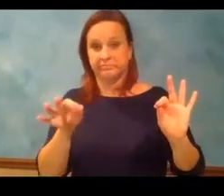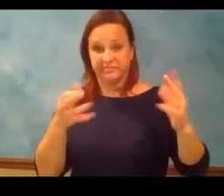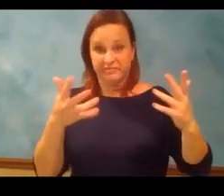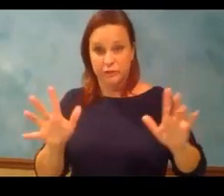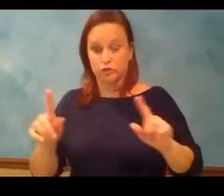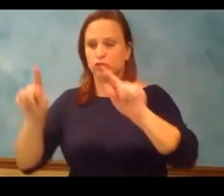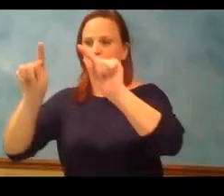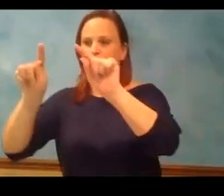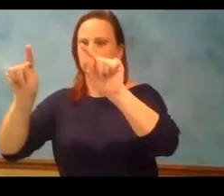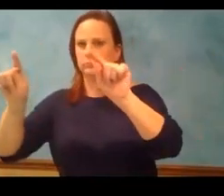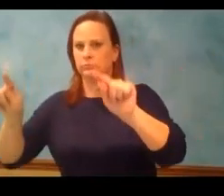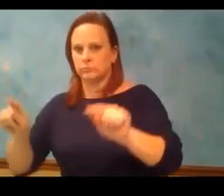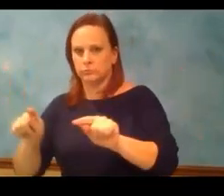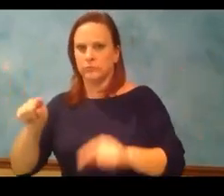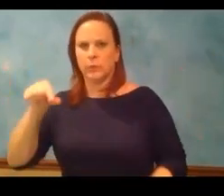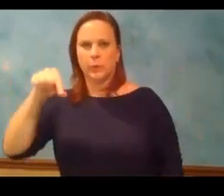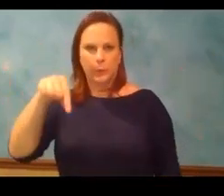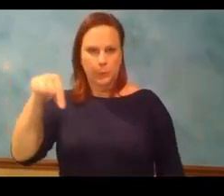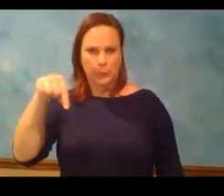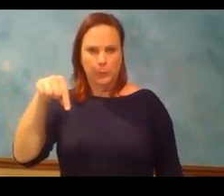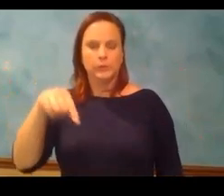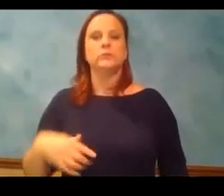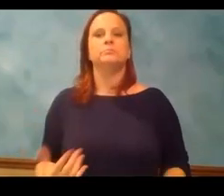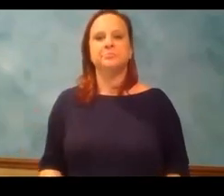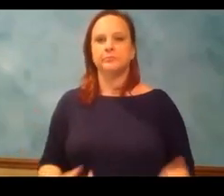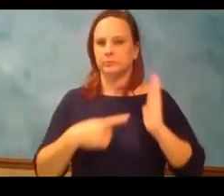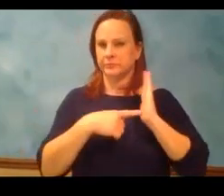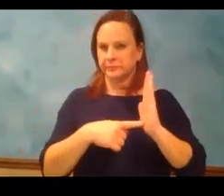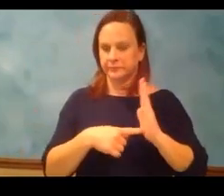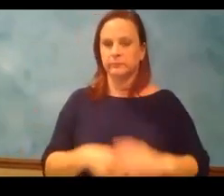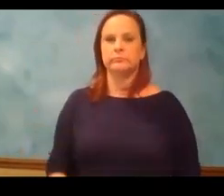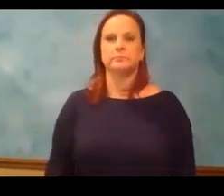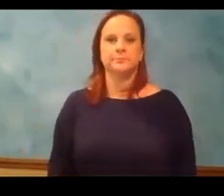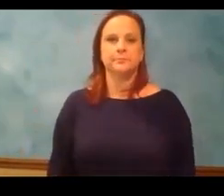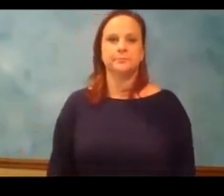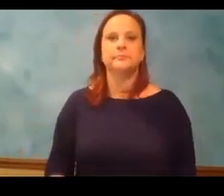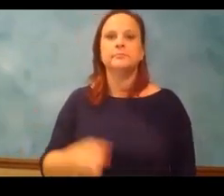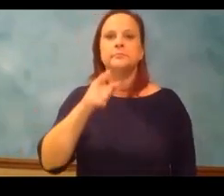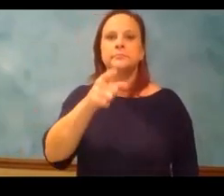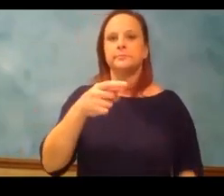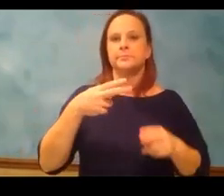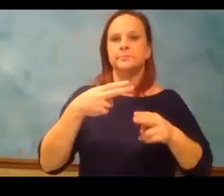How do you show us that you caught that non-manuals? After you've written the signs for the question,